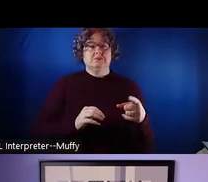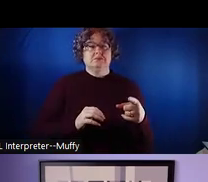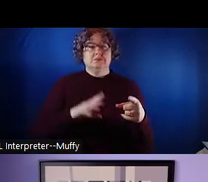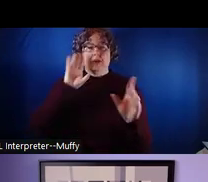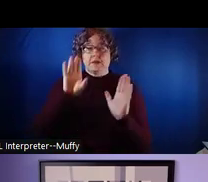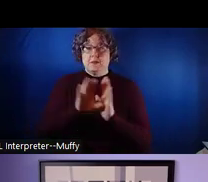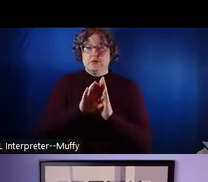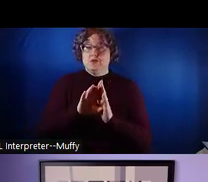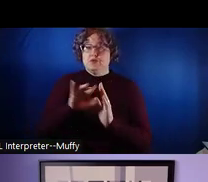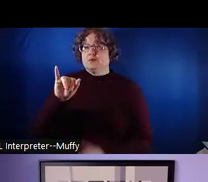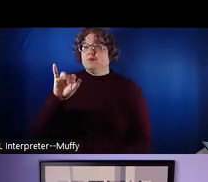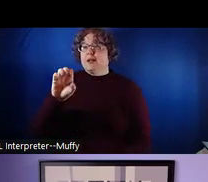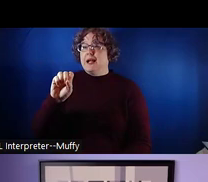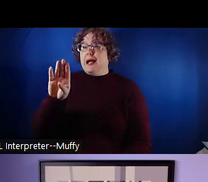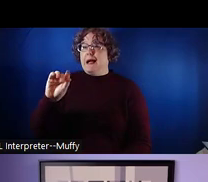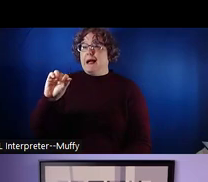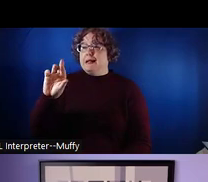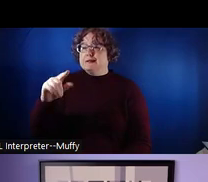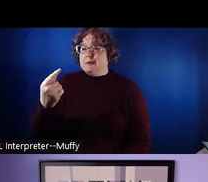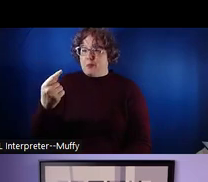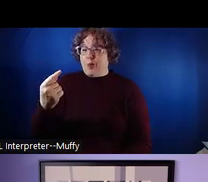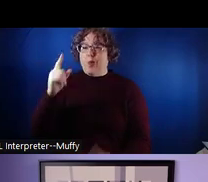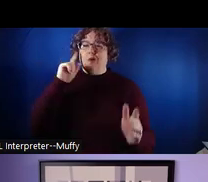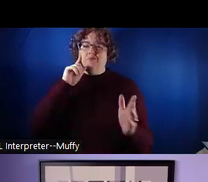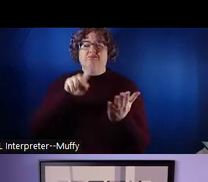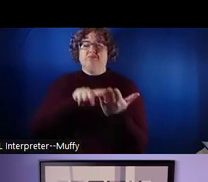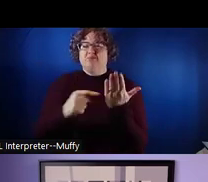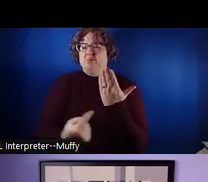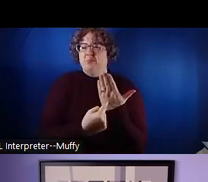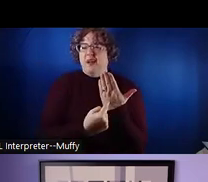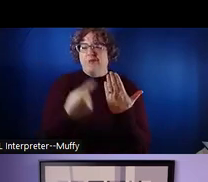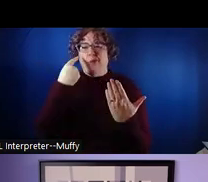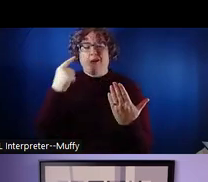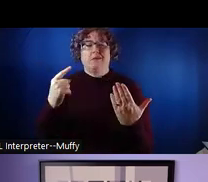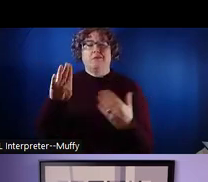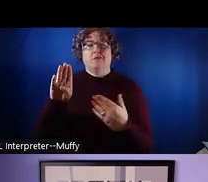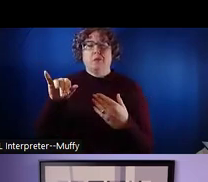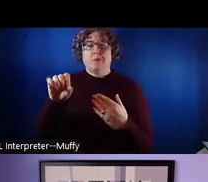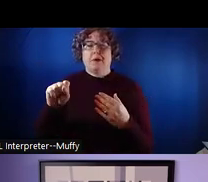that we wanna use as kind of a metaphor for bias. And if you think of that water line